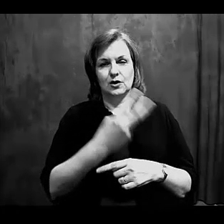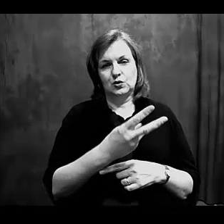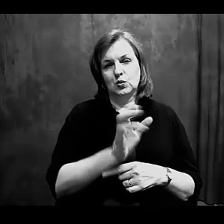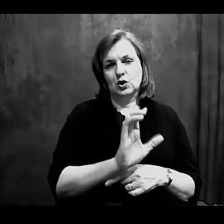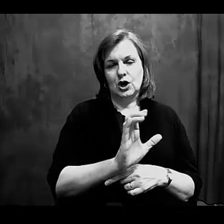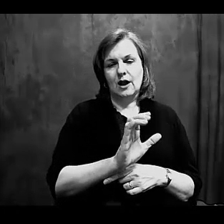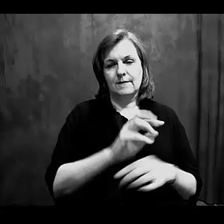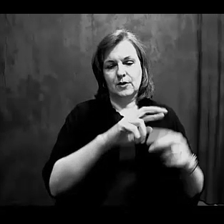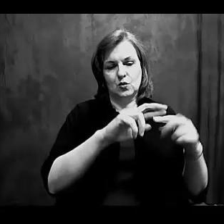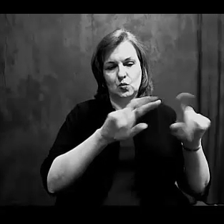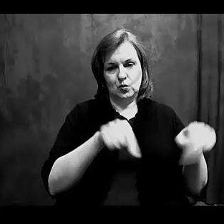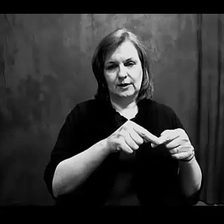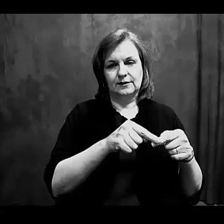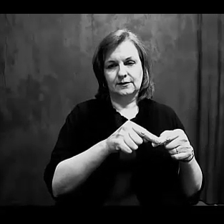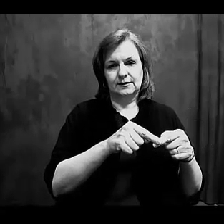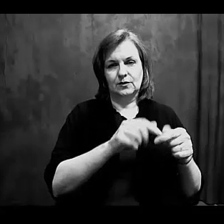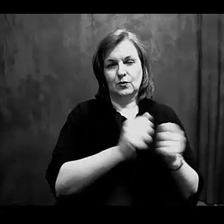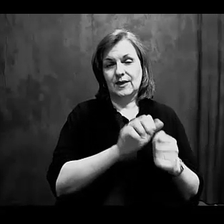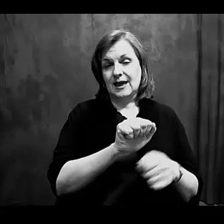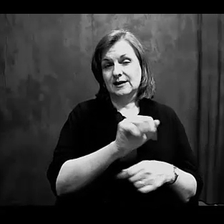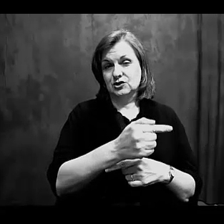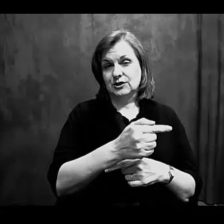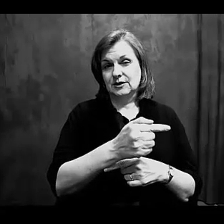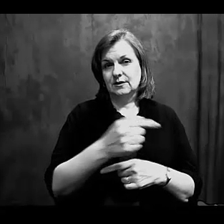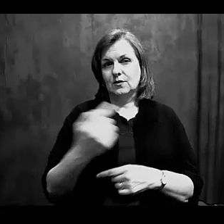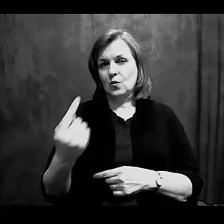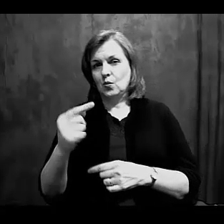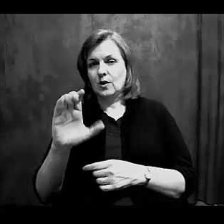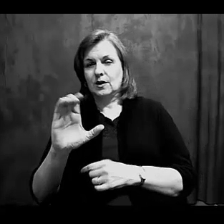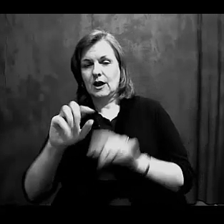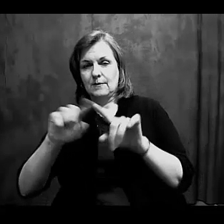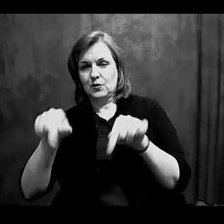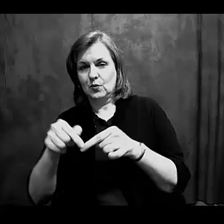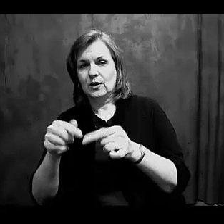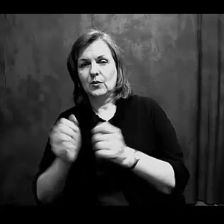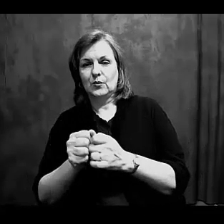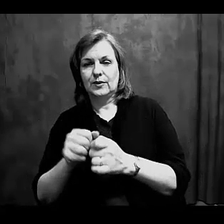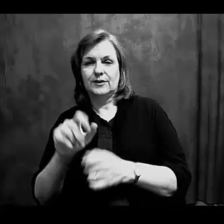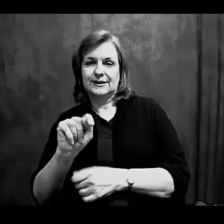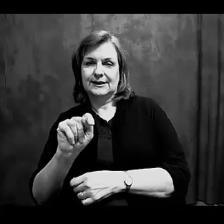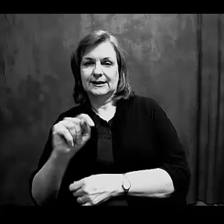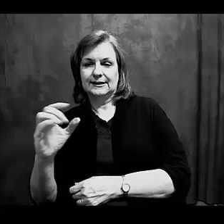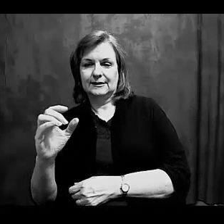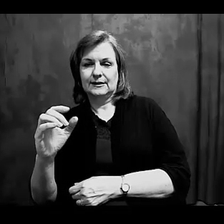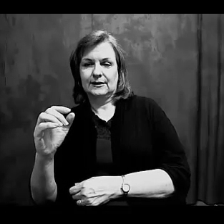with A and G and the single carbon ring with T and C and this would be the same